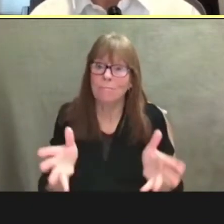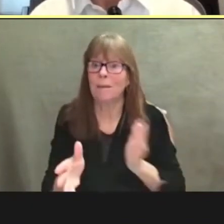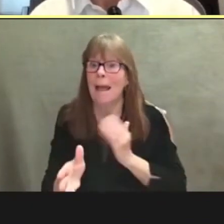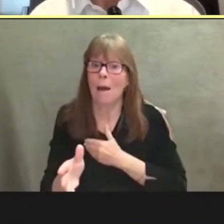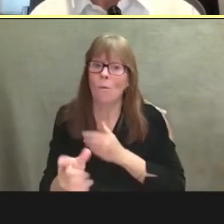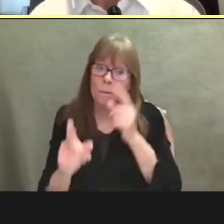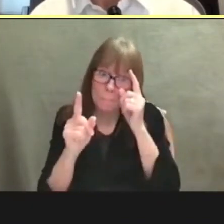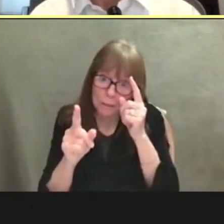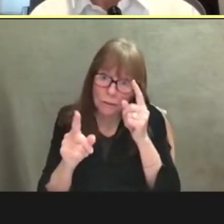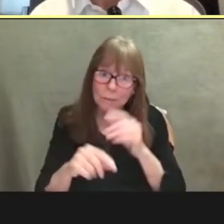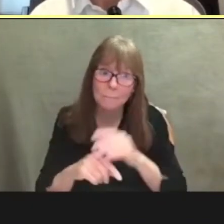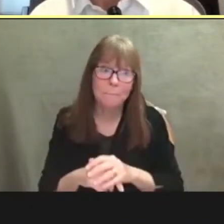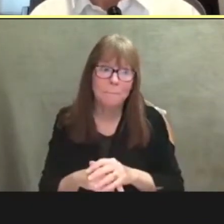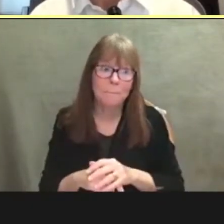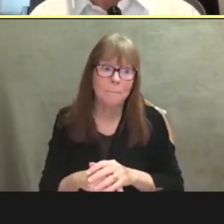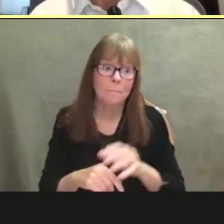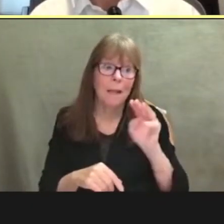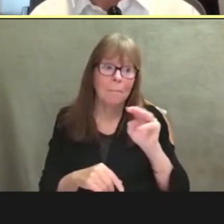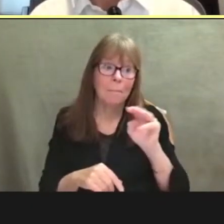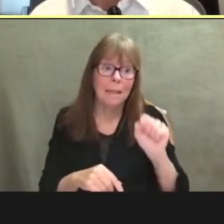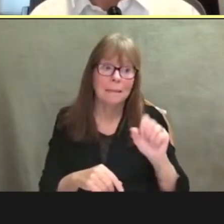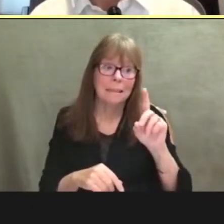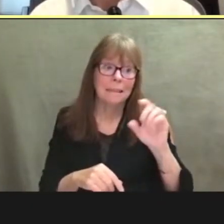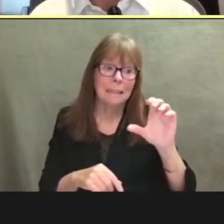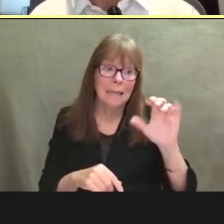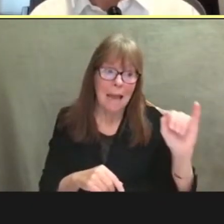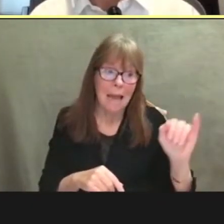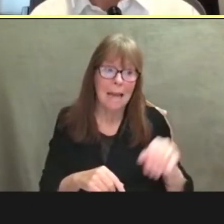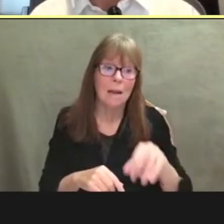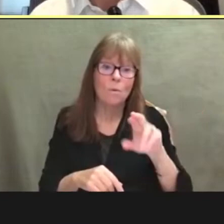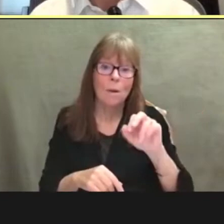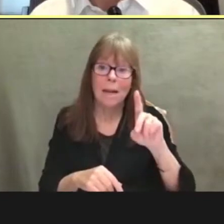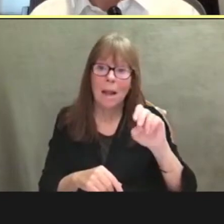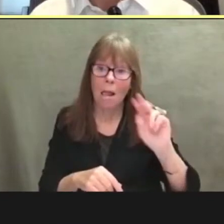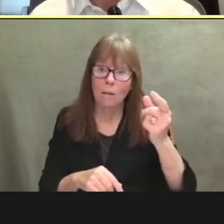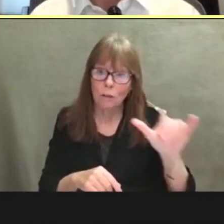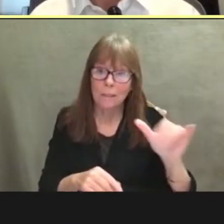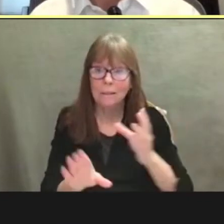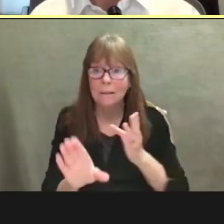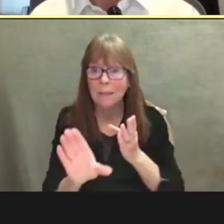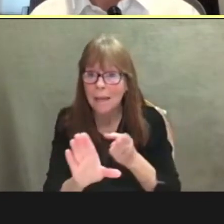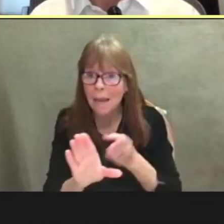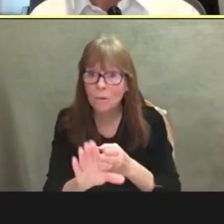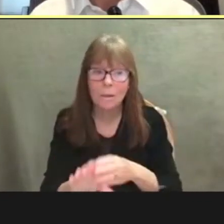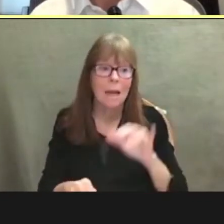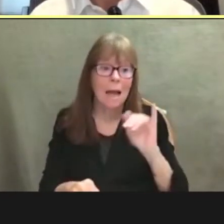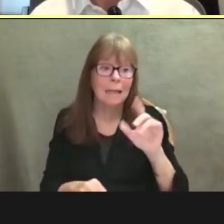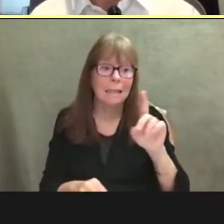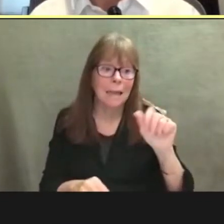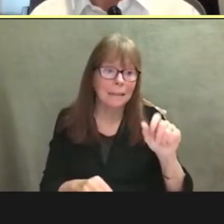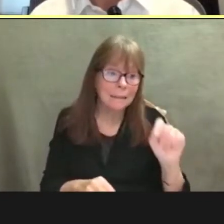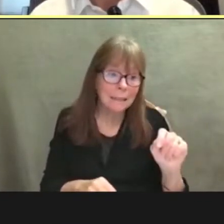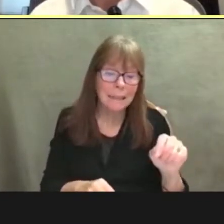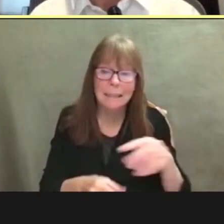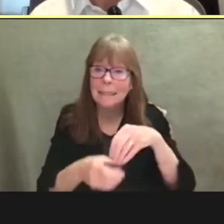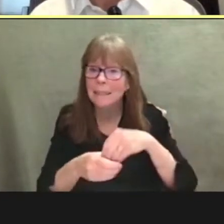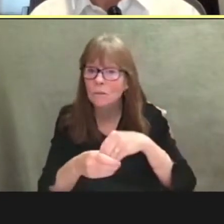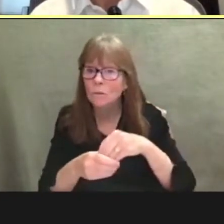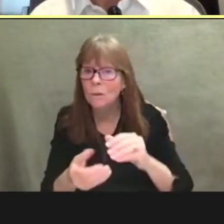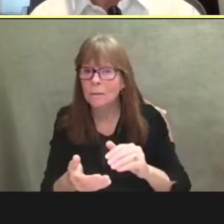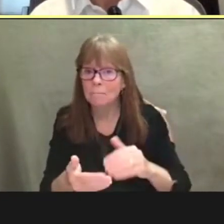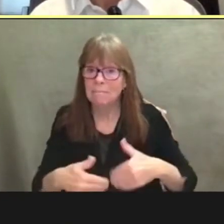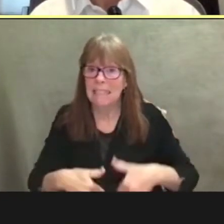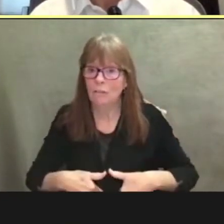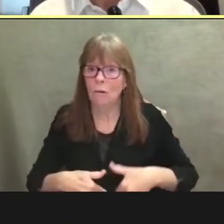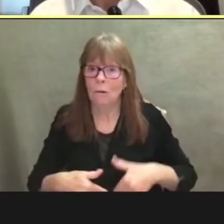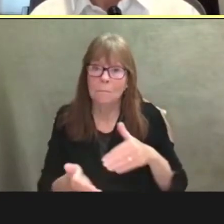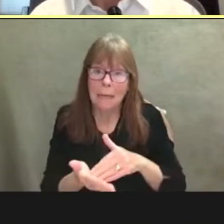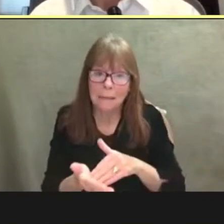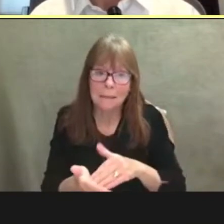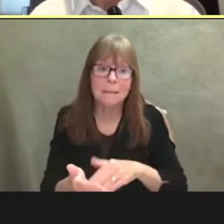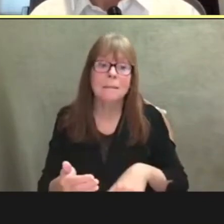That's MSDCI, Radiology, Psychiatry, IDHE, Internal Medicine, Obstetrics and Gynecology,